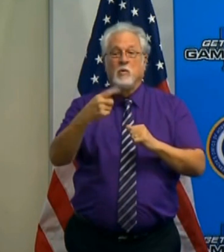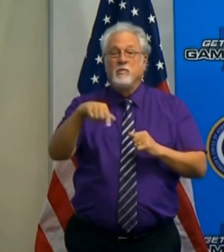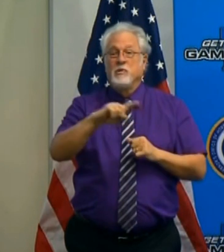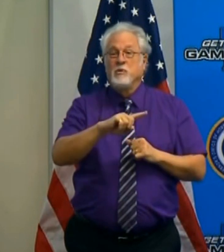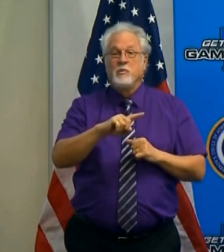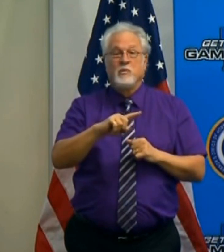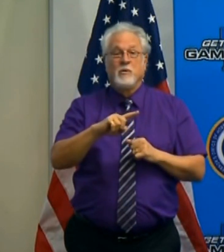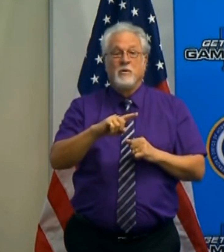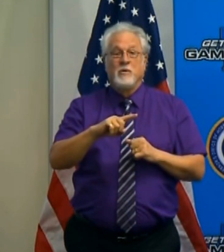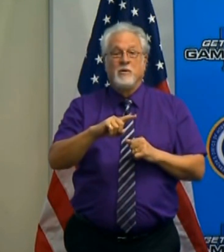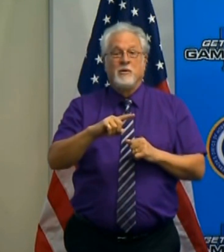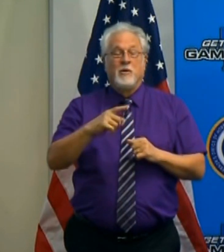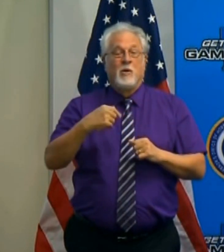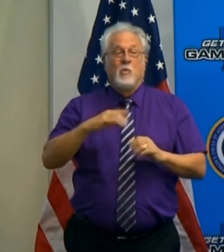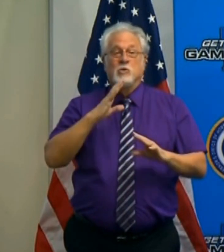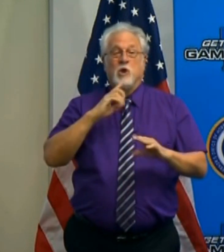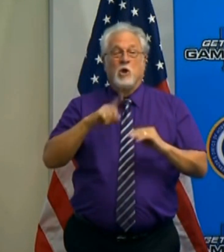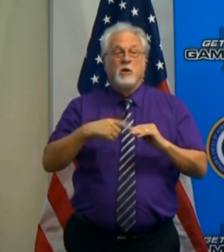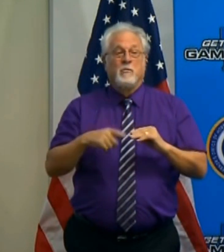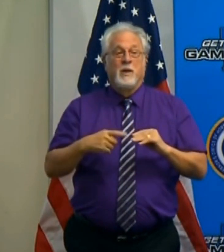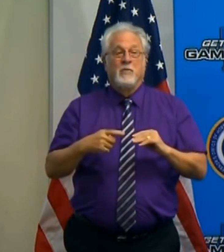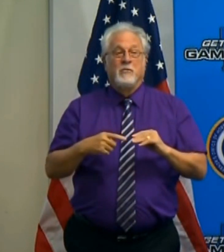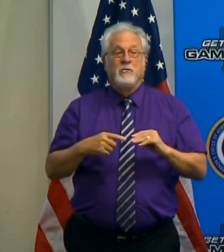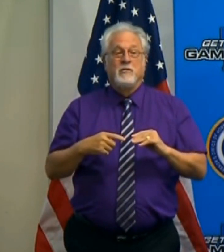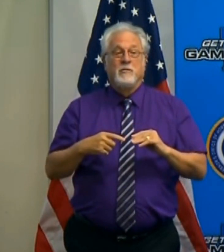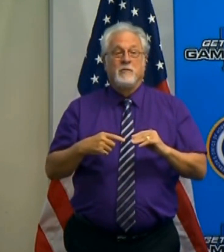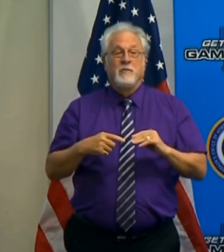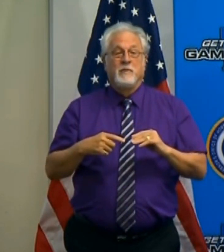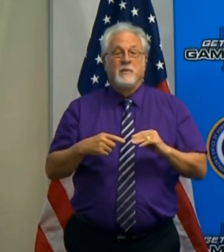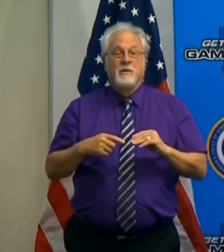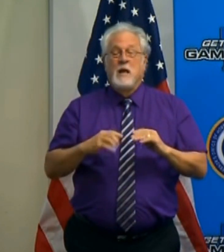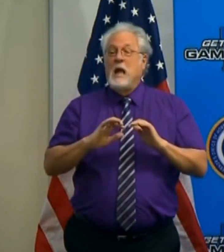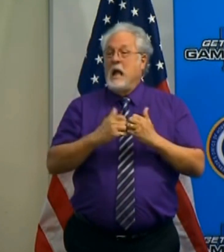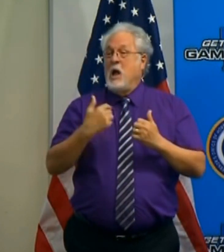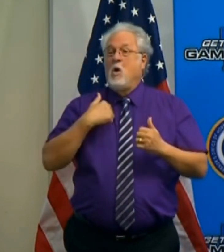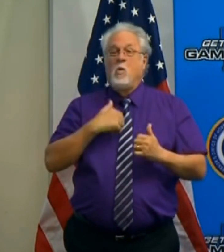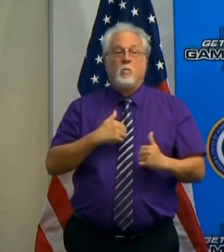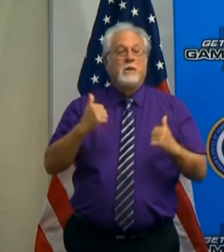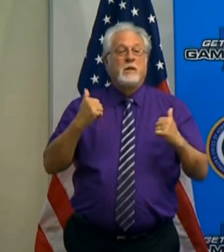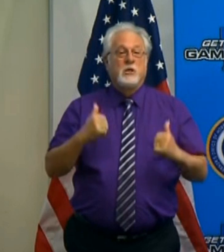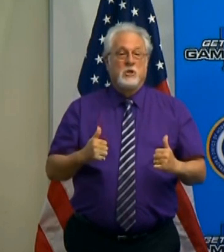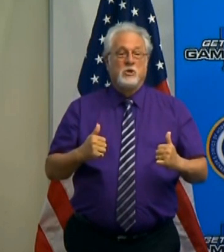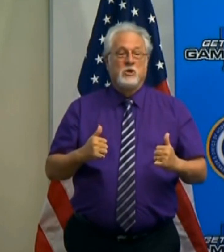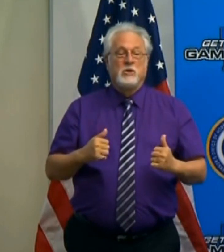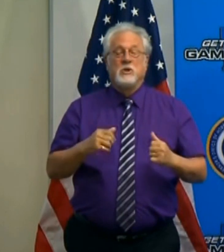uh we're talking about uh you know how we were able to to to cope